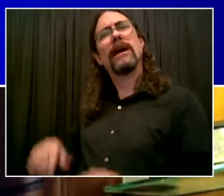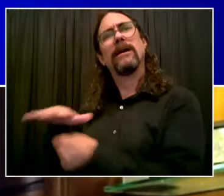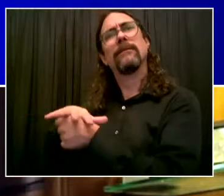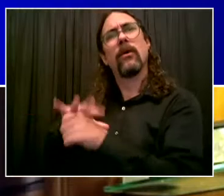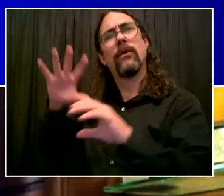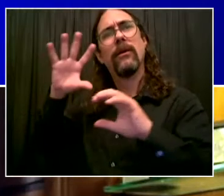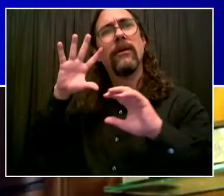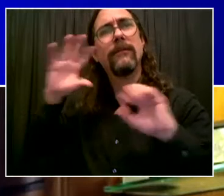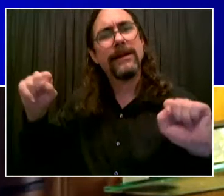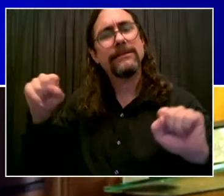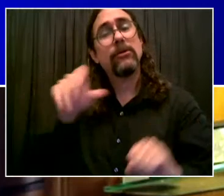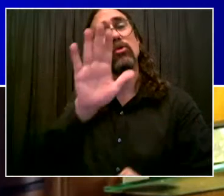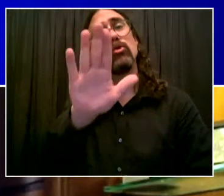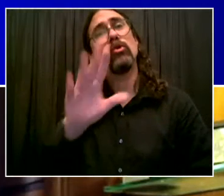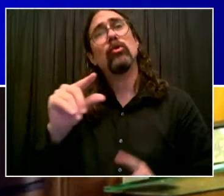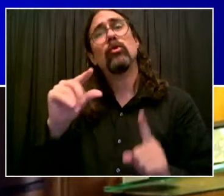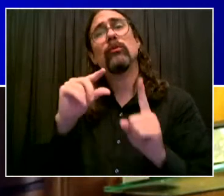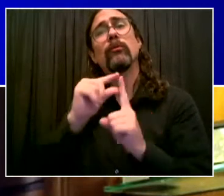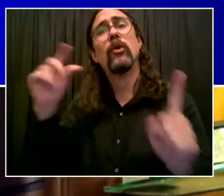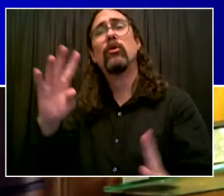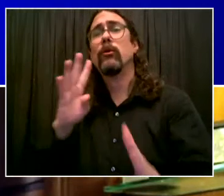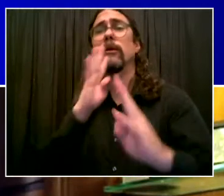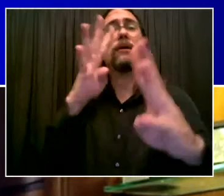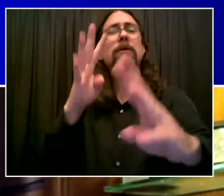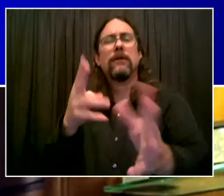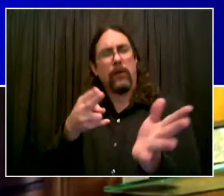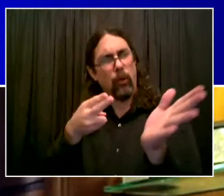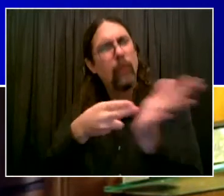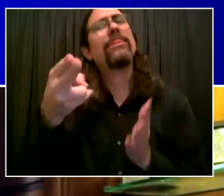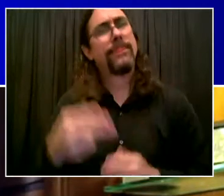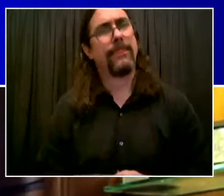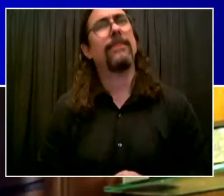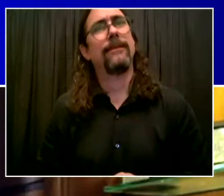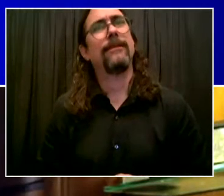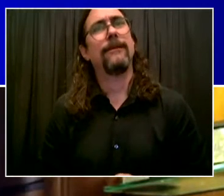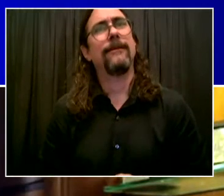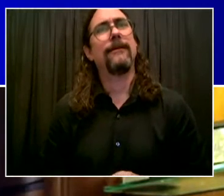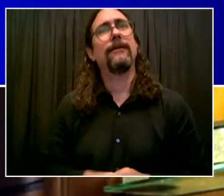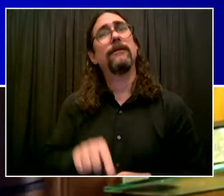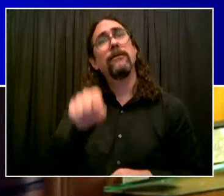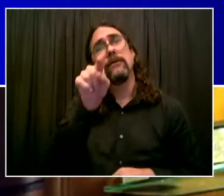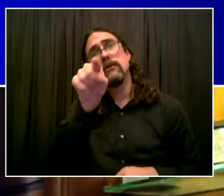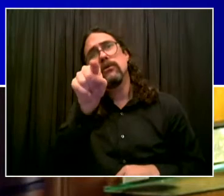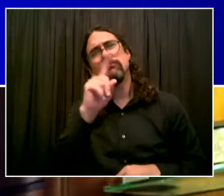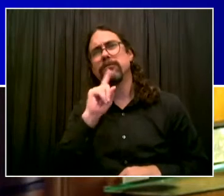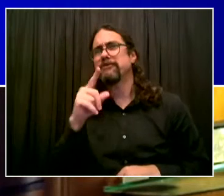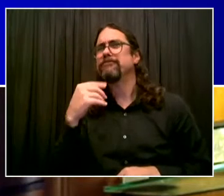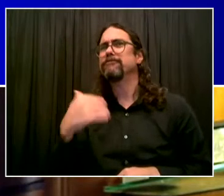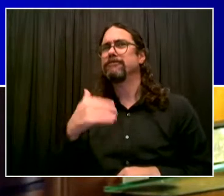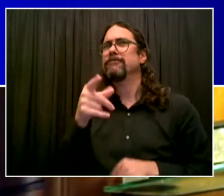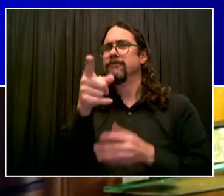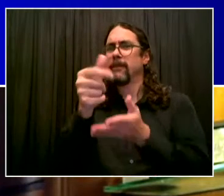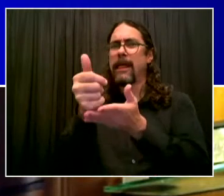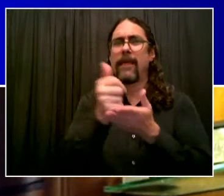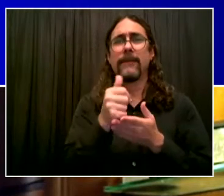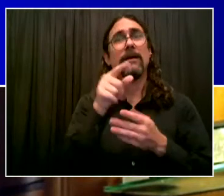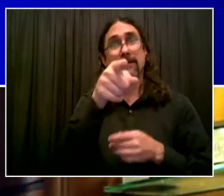MUCH BOROUGH PRESIDENT. YOU ARE A SPEAKER OF TRUTH CONGRTAULATIONS